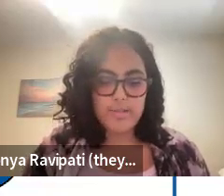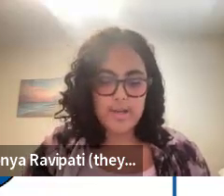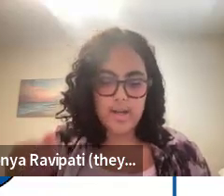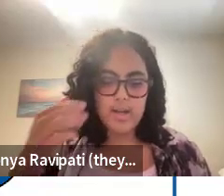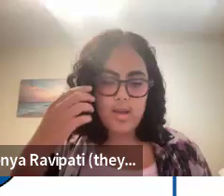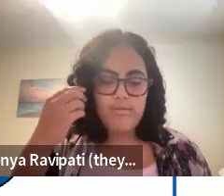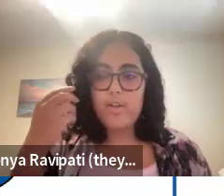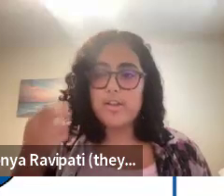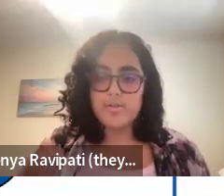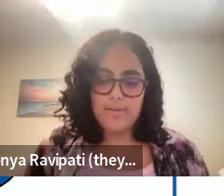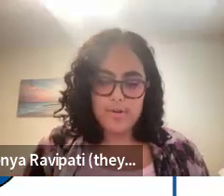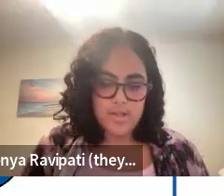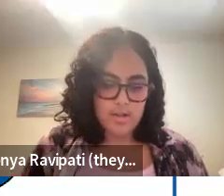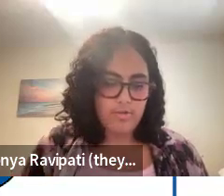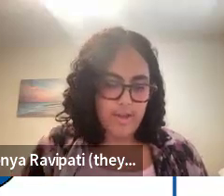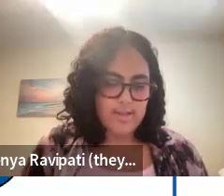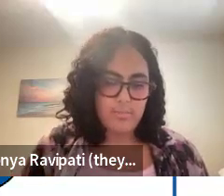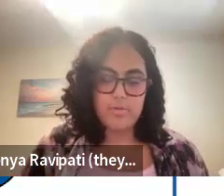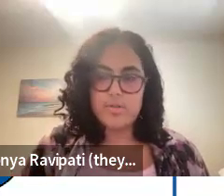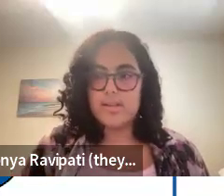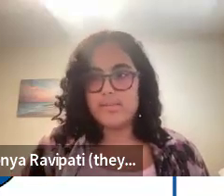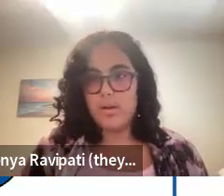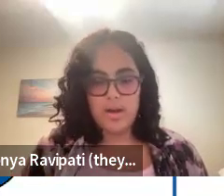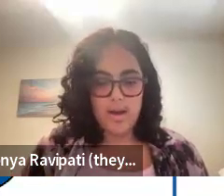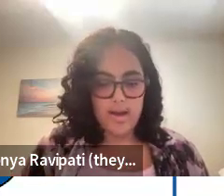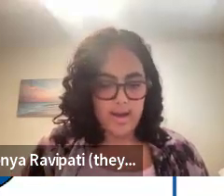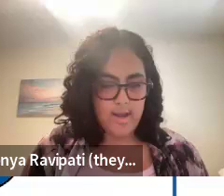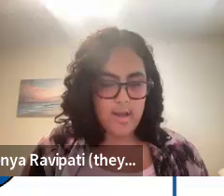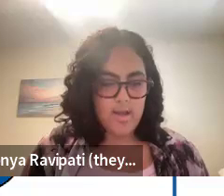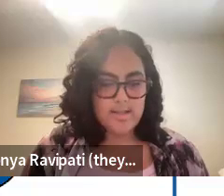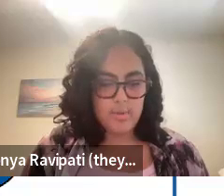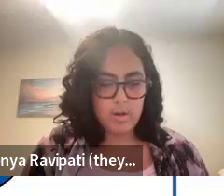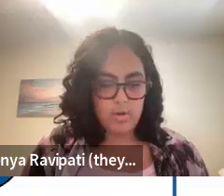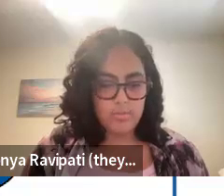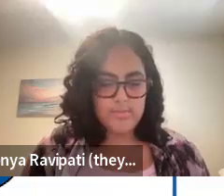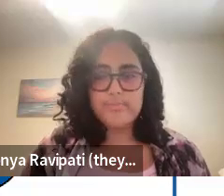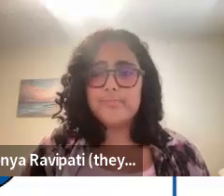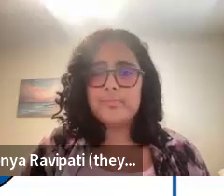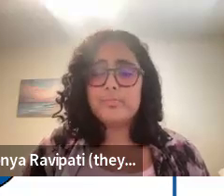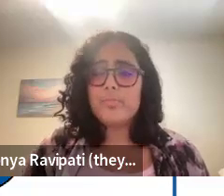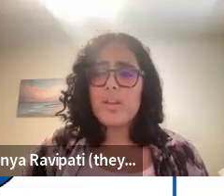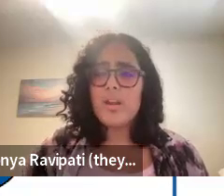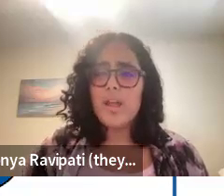Times study found that survivors still face abuse in small homes.